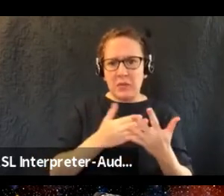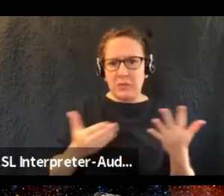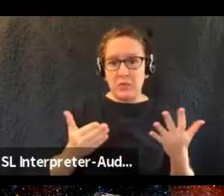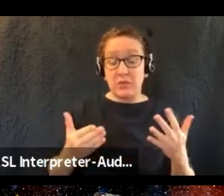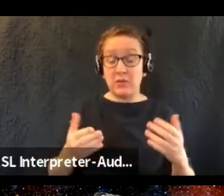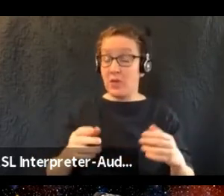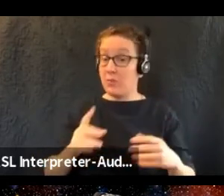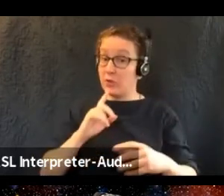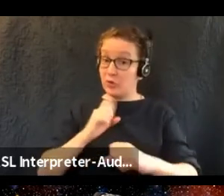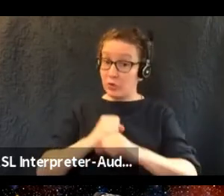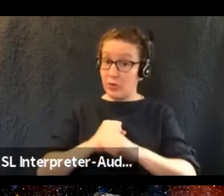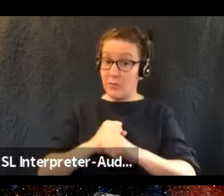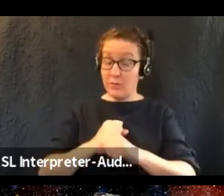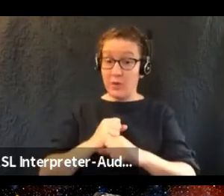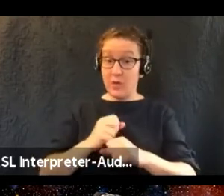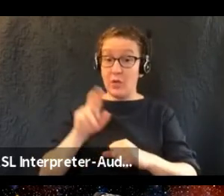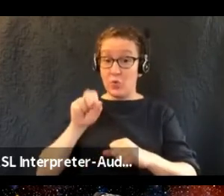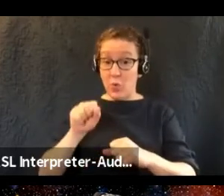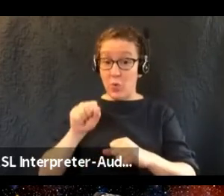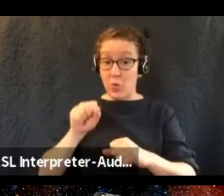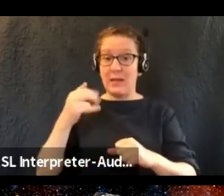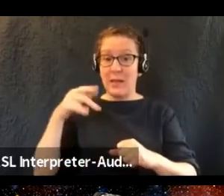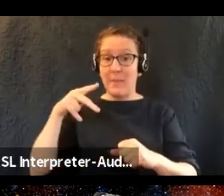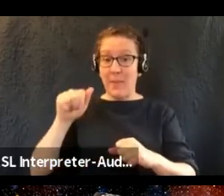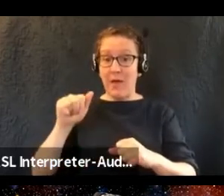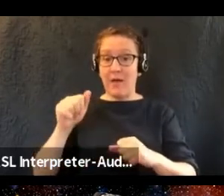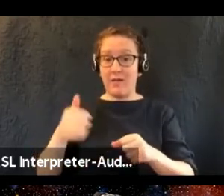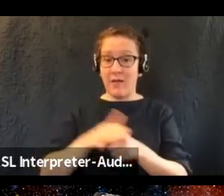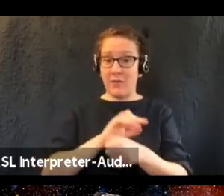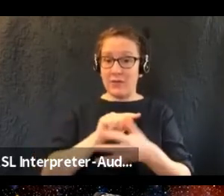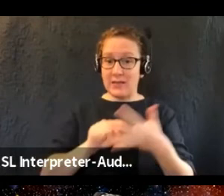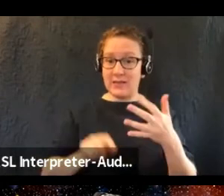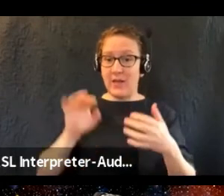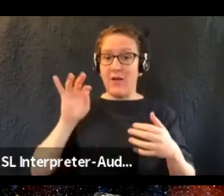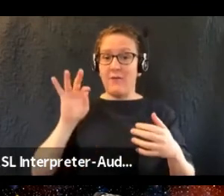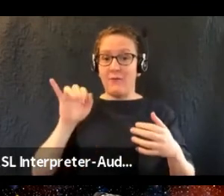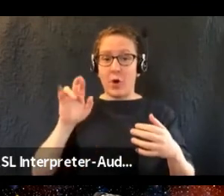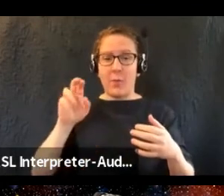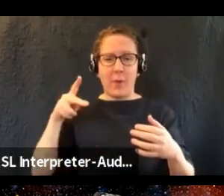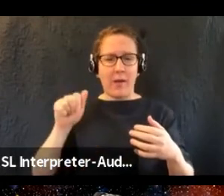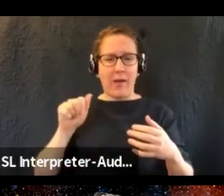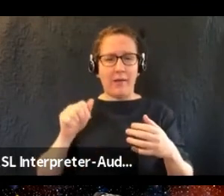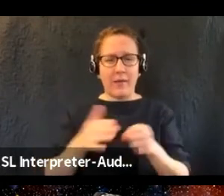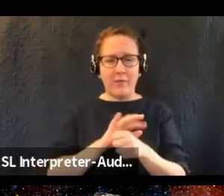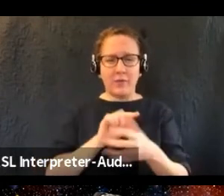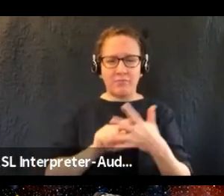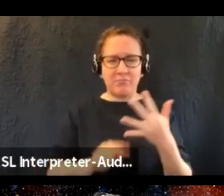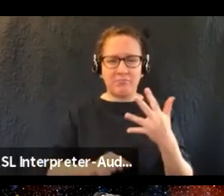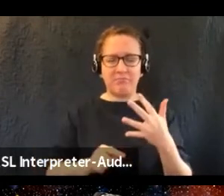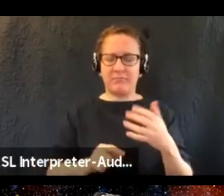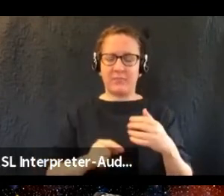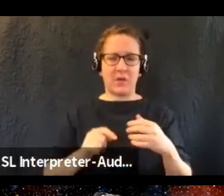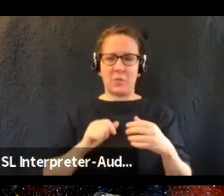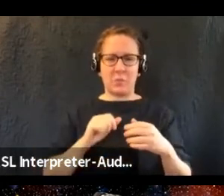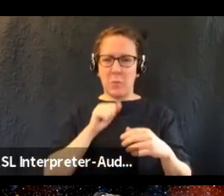what HIPAA covers what FERPA covers, that's all part of international student orientation but we can be specific about this.